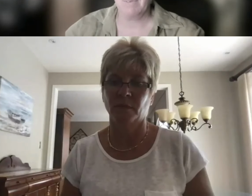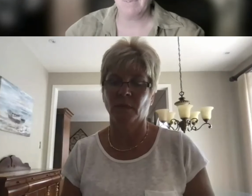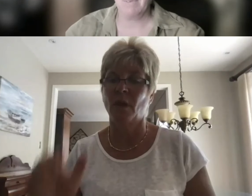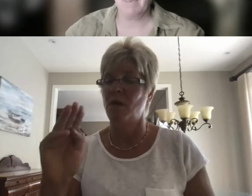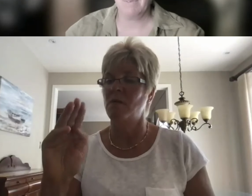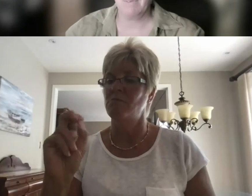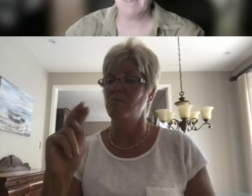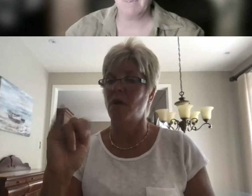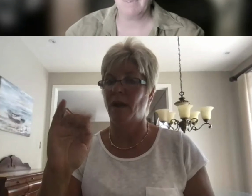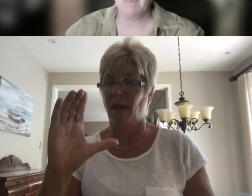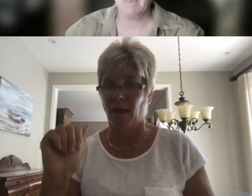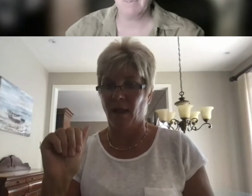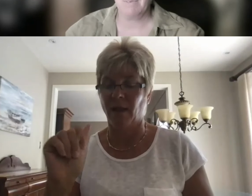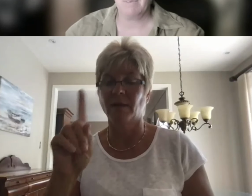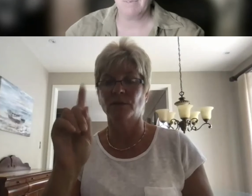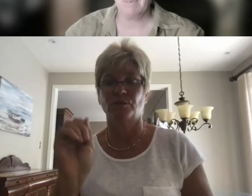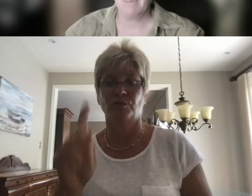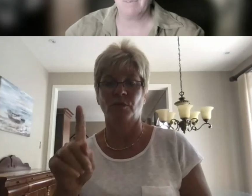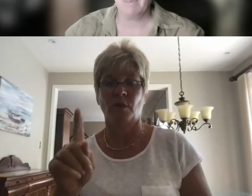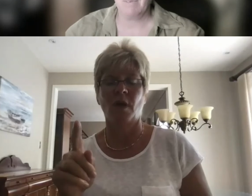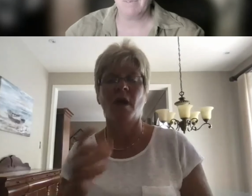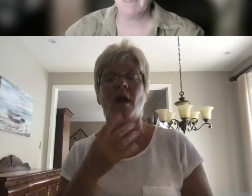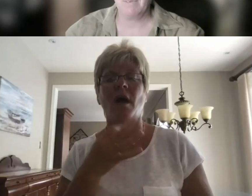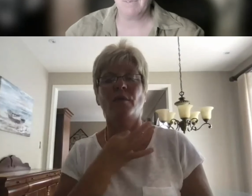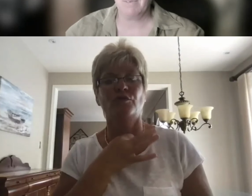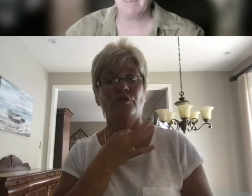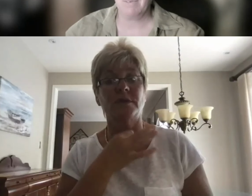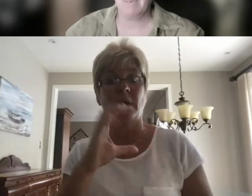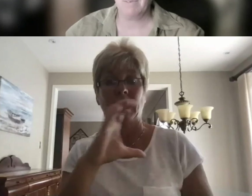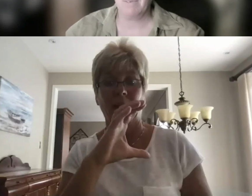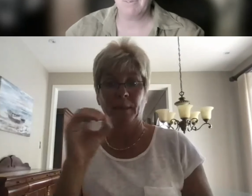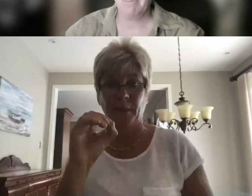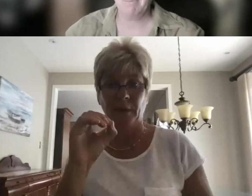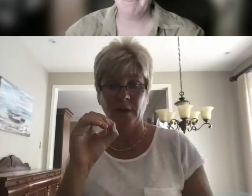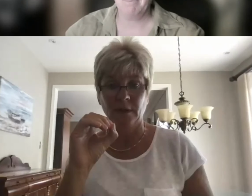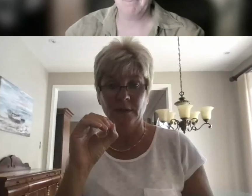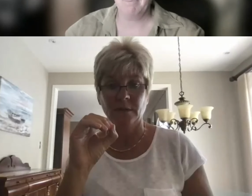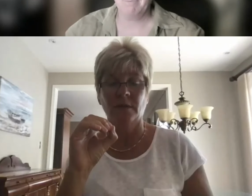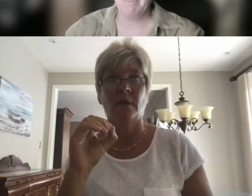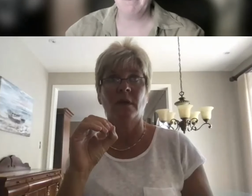when corporations are involving people with disabilities,